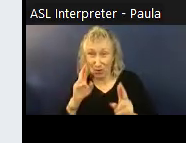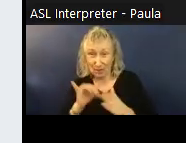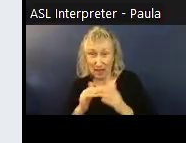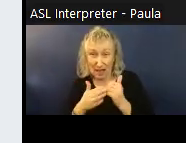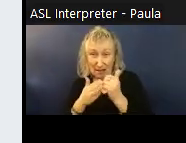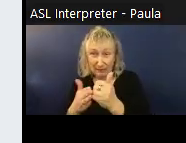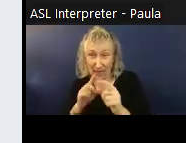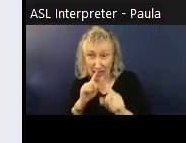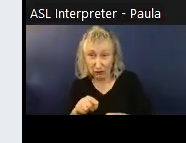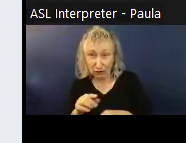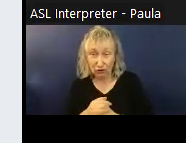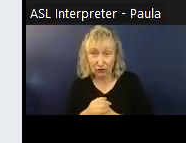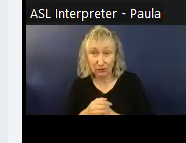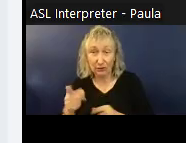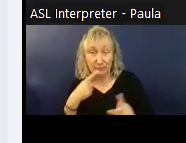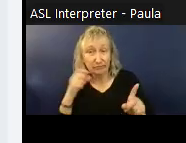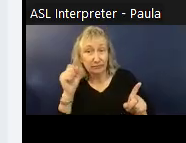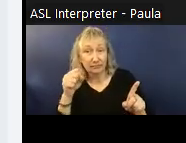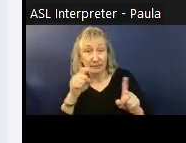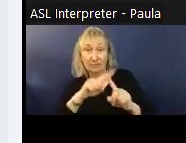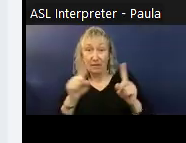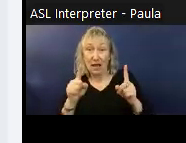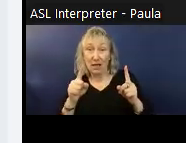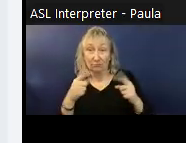It helps me, but from the ombudsman's perspective,